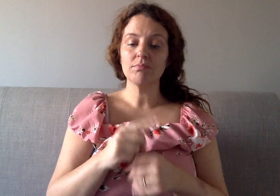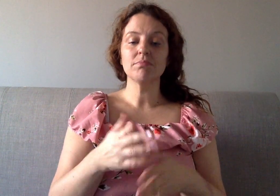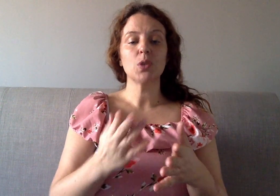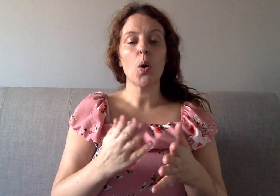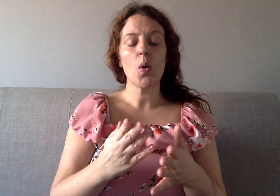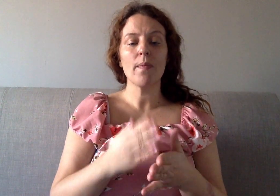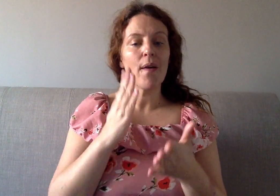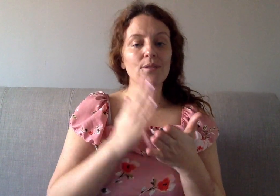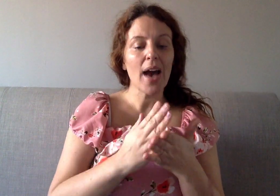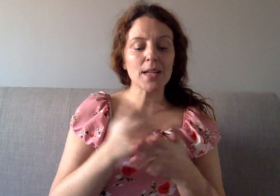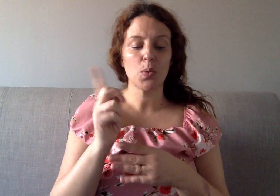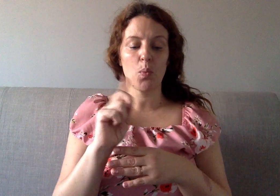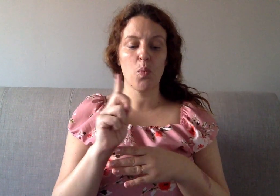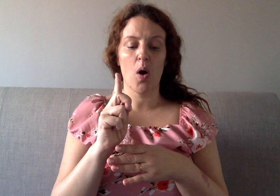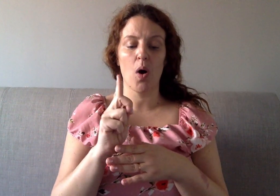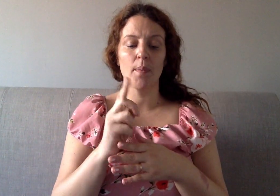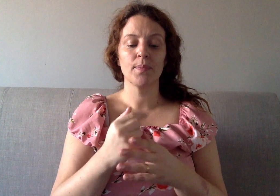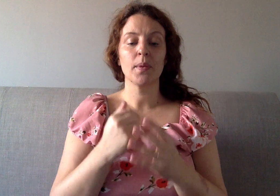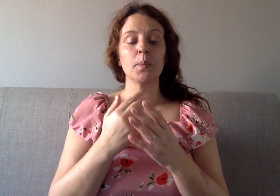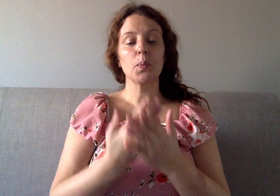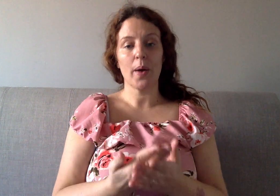So what are the facts?